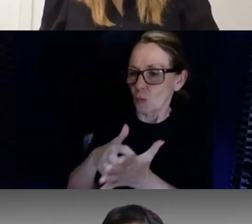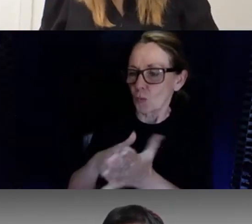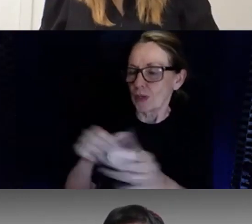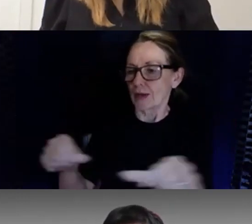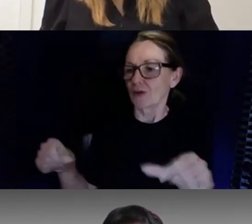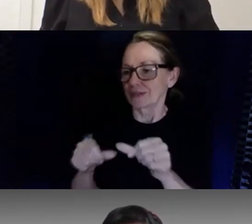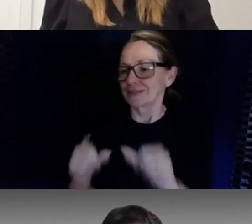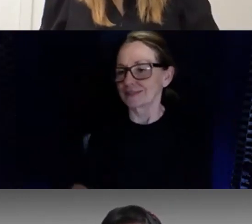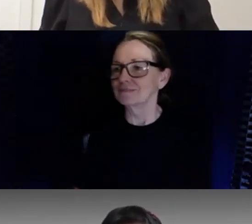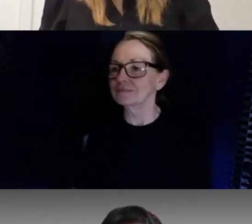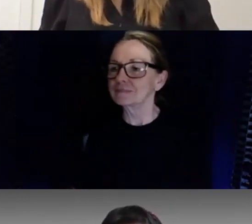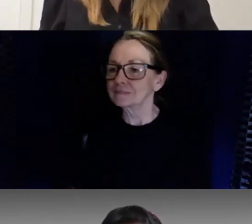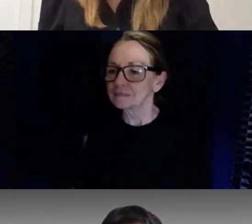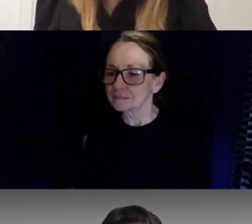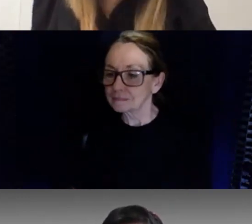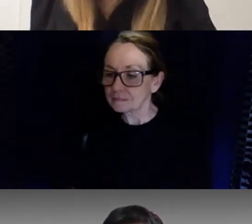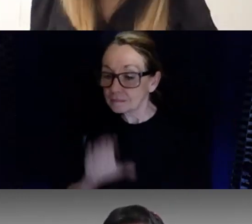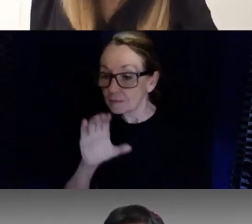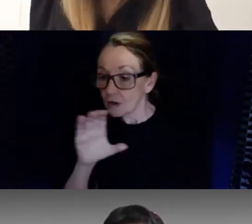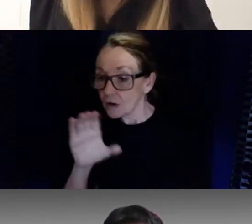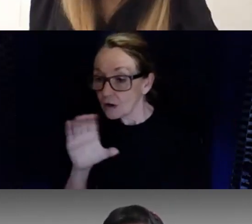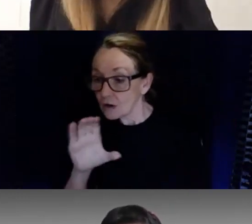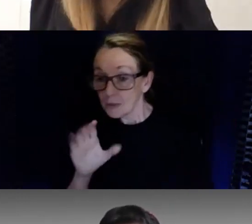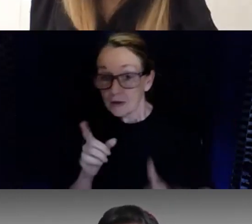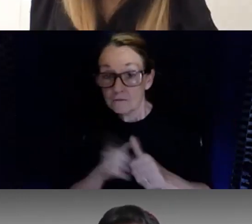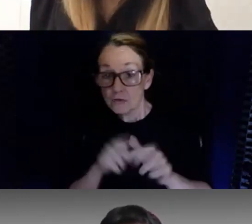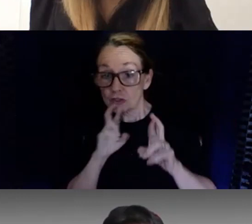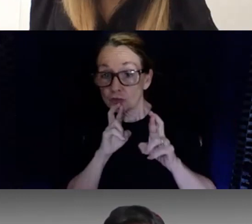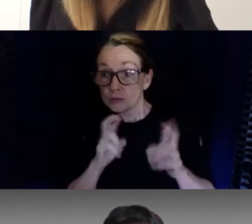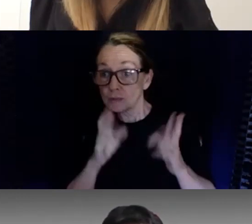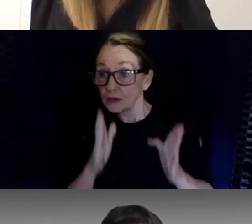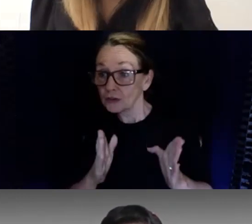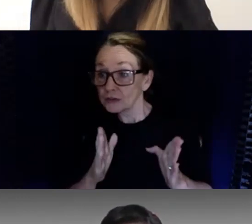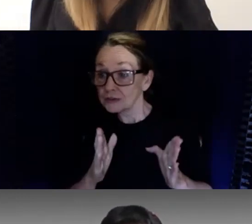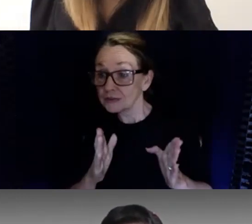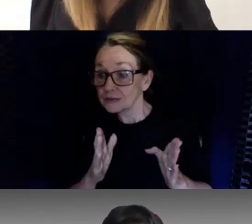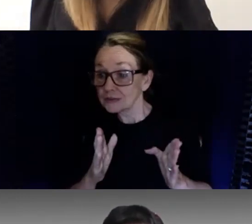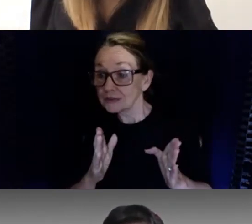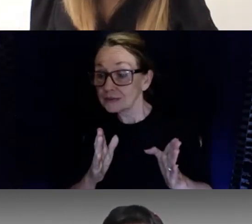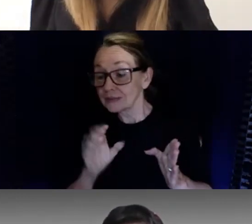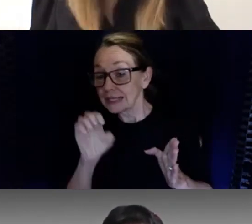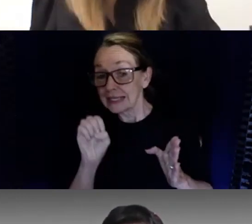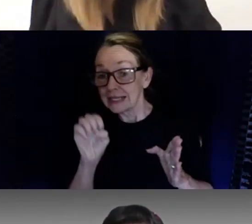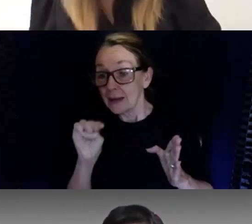SOME OF THOSE QUESTIONS CHRISTINE JUST BROUGHT UP EVERYONE SAYS I TOTALLY KNOW, IT SEEMS GREAT, EVERYONE REPORTS BACK FINE. BUT THIS ONE AREA PEOPLE DON'T HAVE AN IDEA ON.